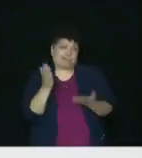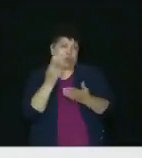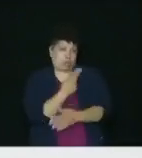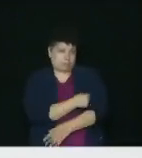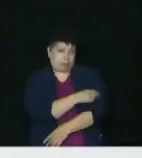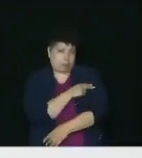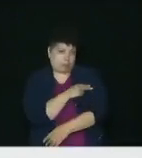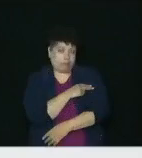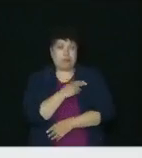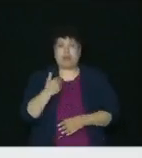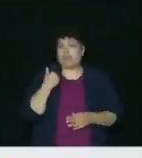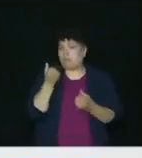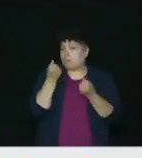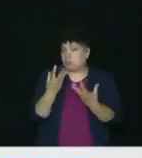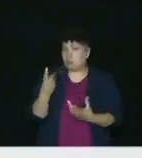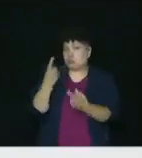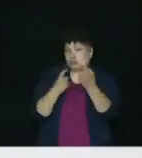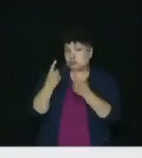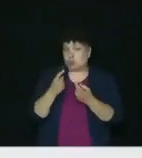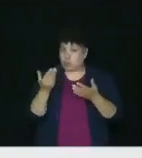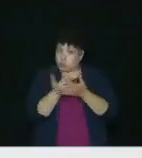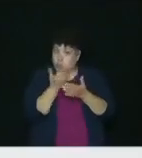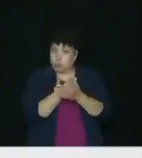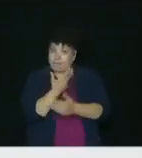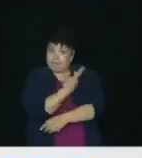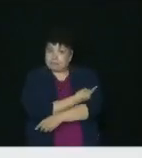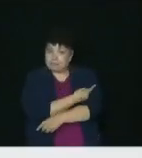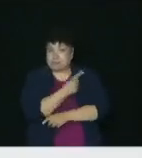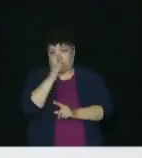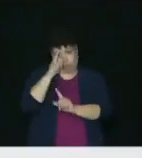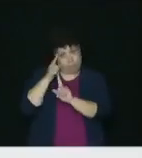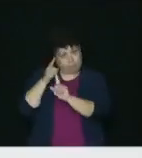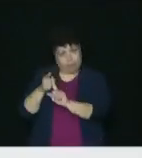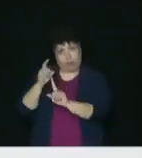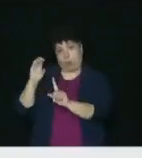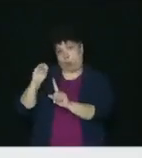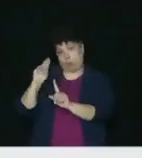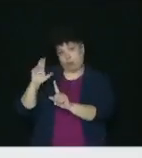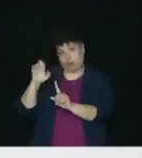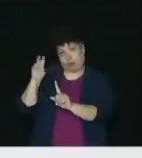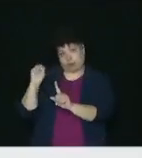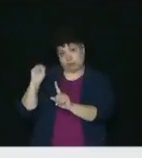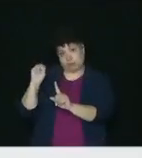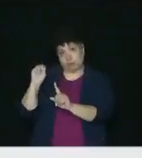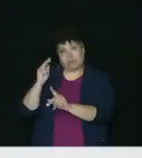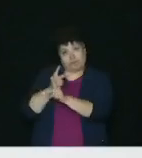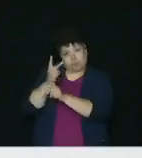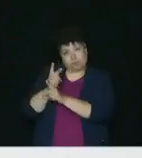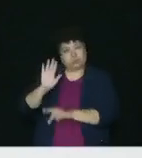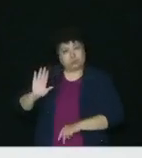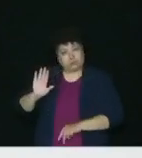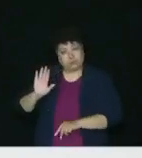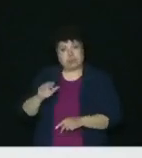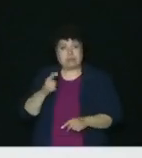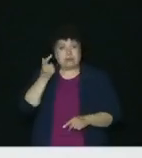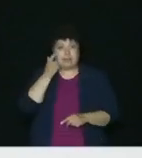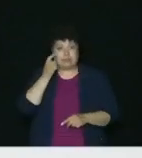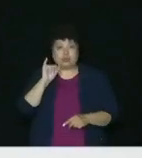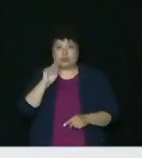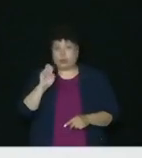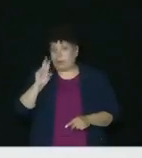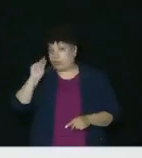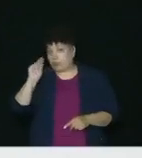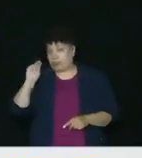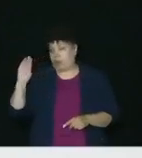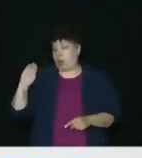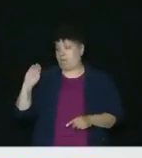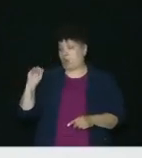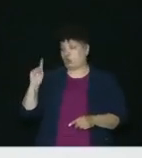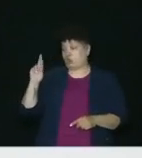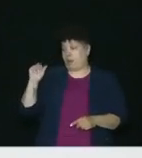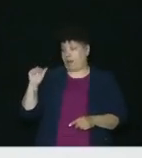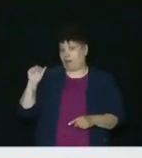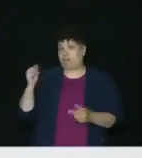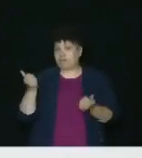CHILDREN THERE AS MANY QUESTIONS